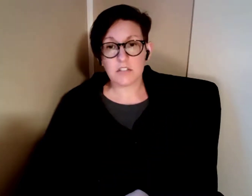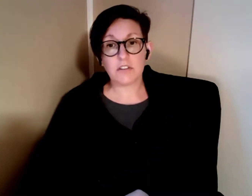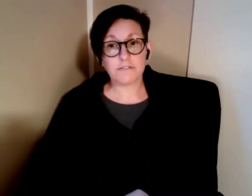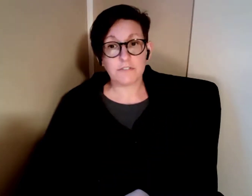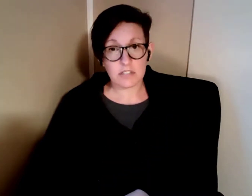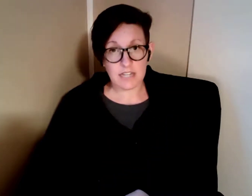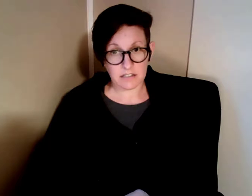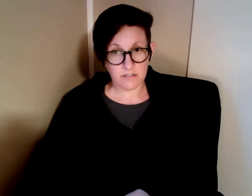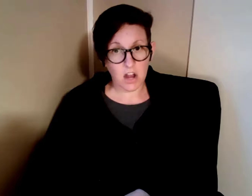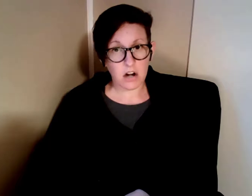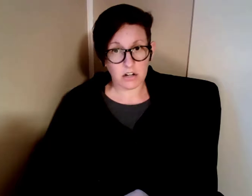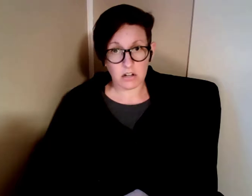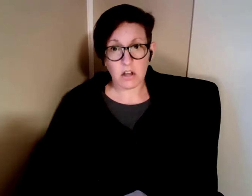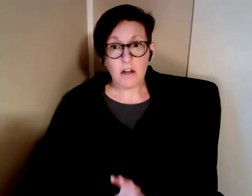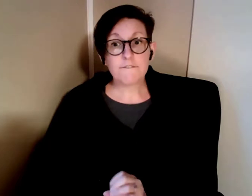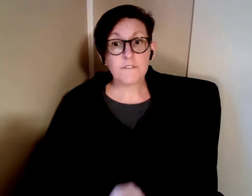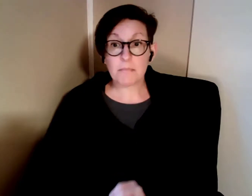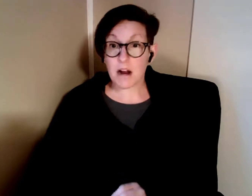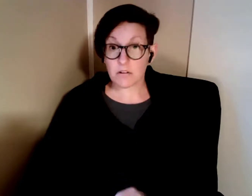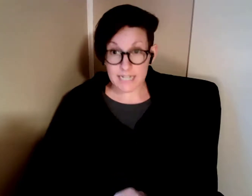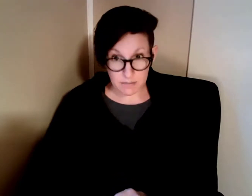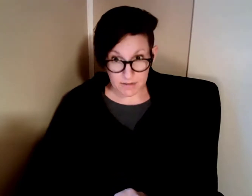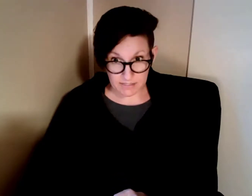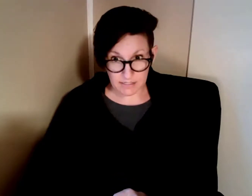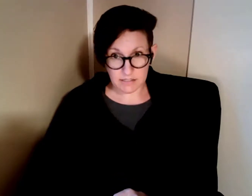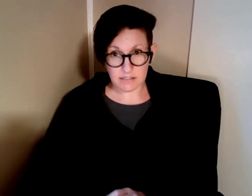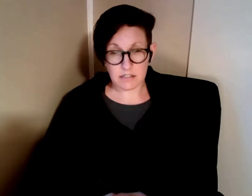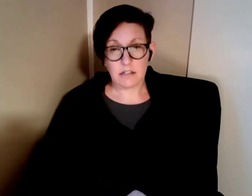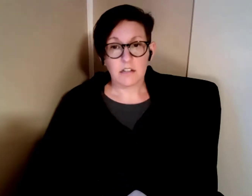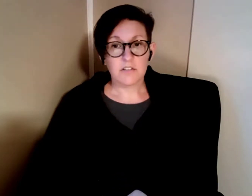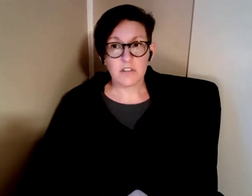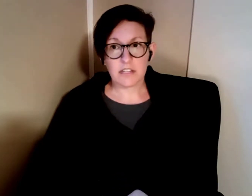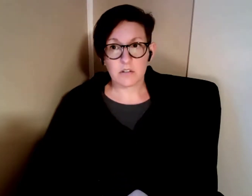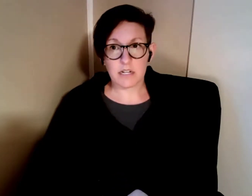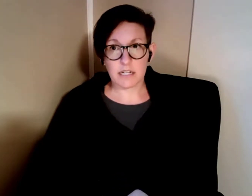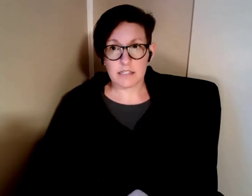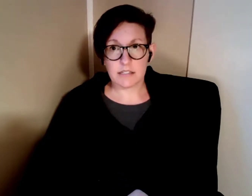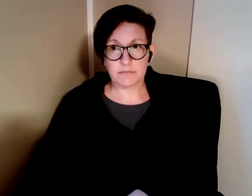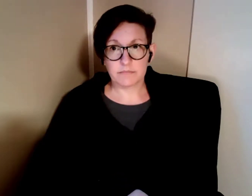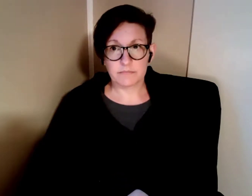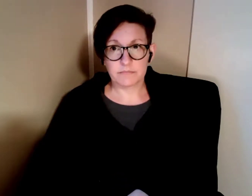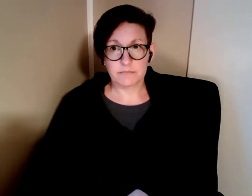our databases. So that's quite nice. Yeah.